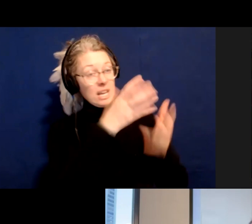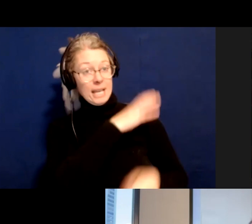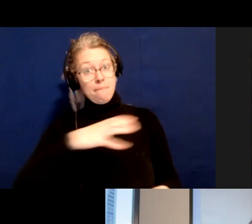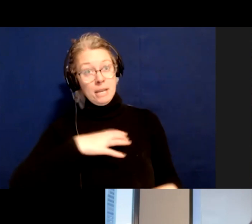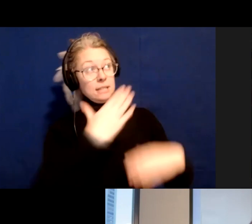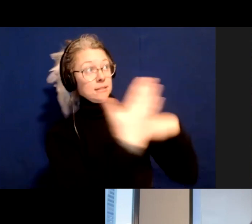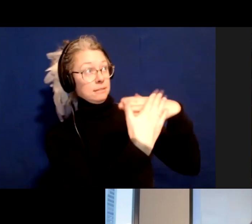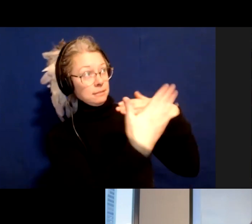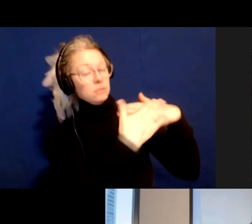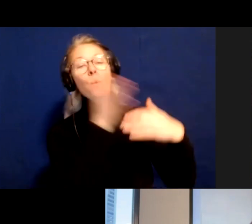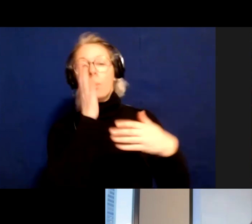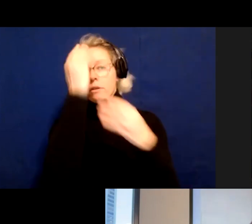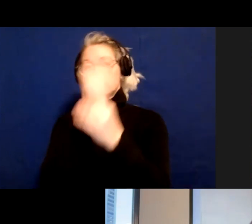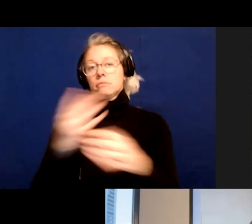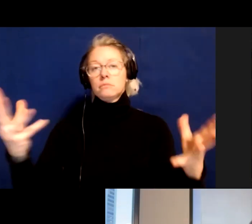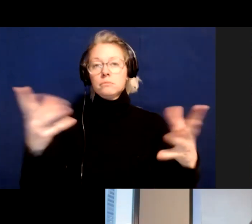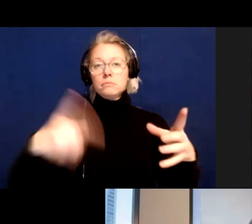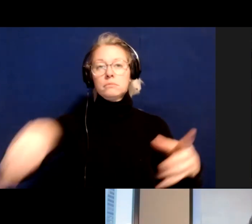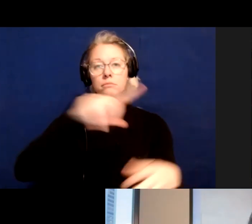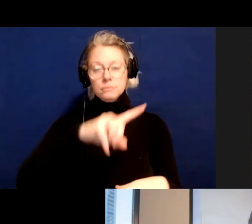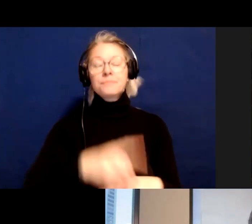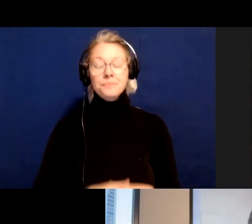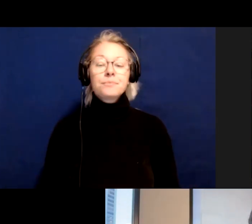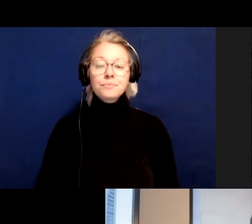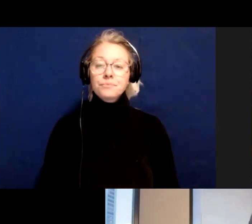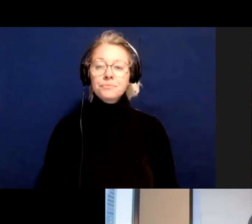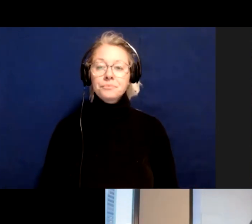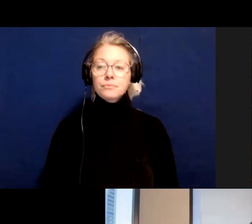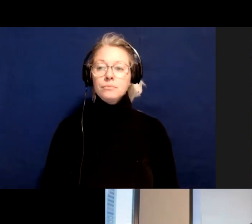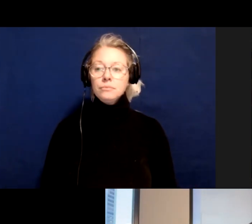that out through our communication lines. So the best way to find out anything we know